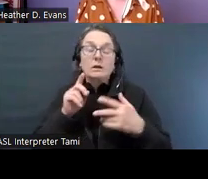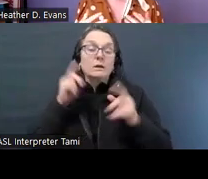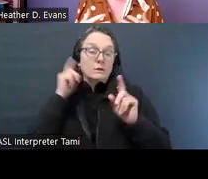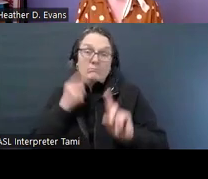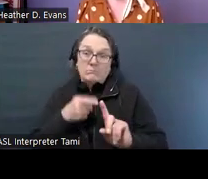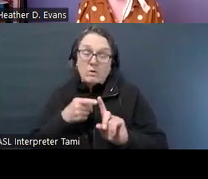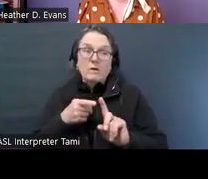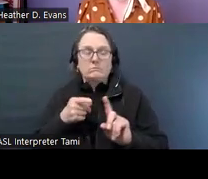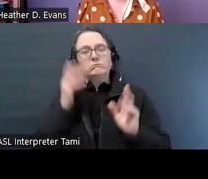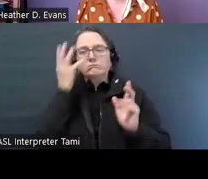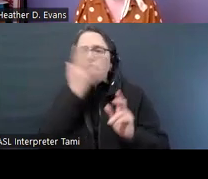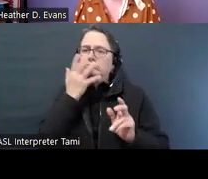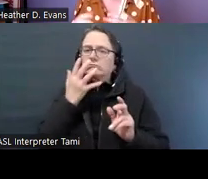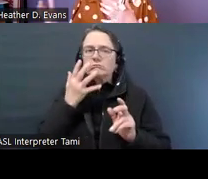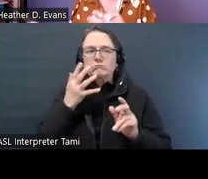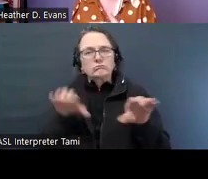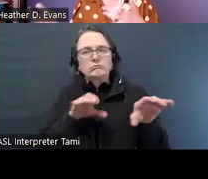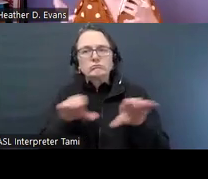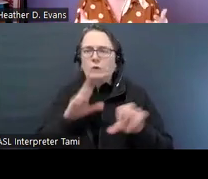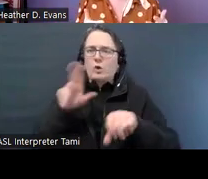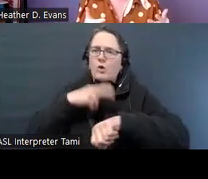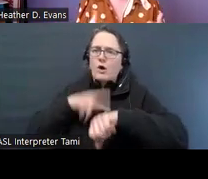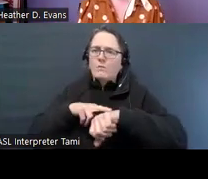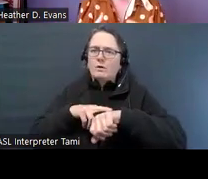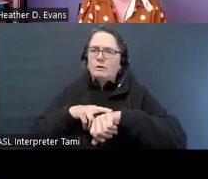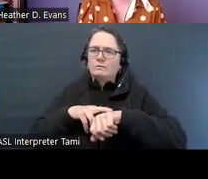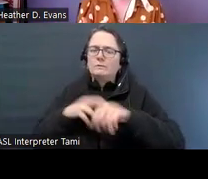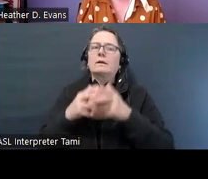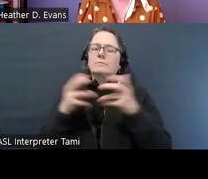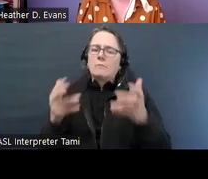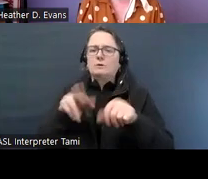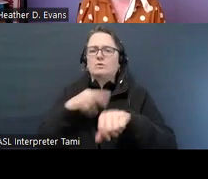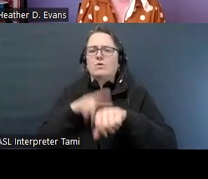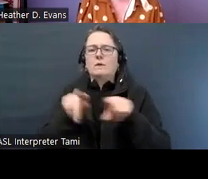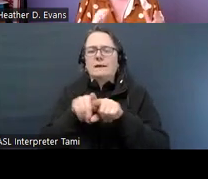Also, when providers equate learning about a particular condition